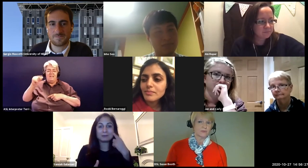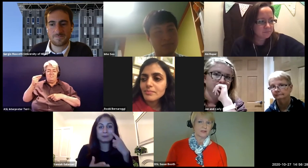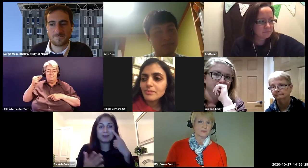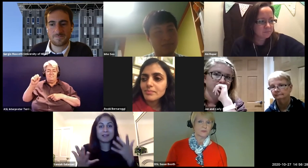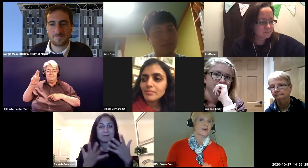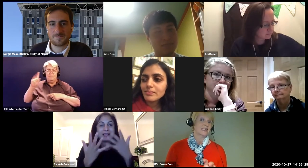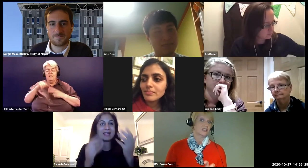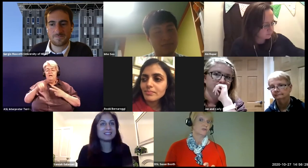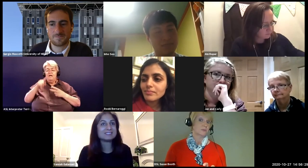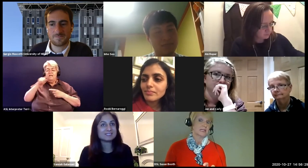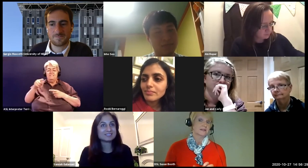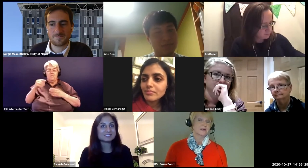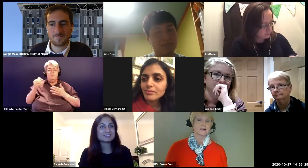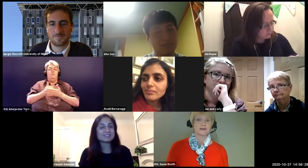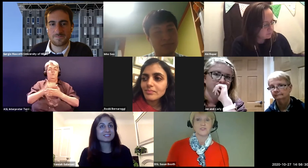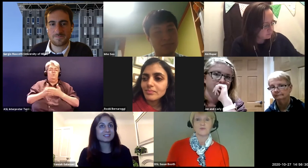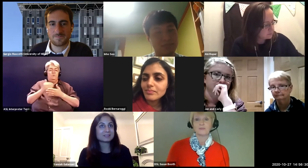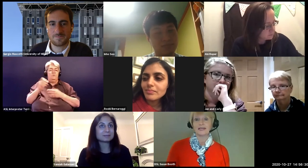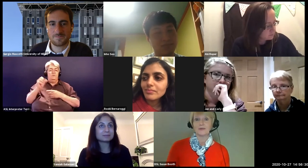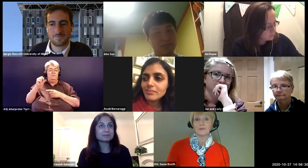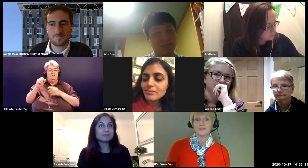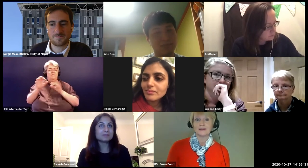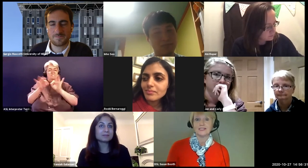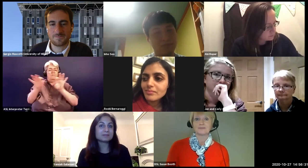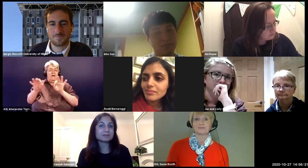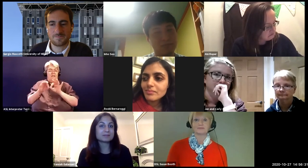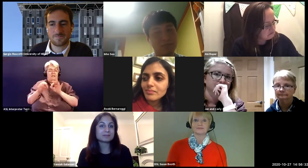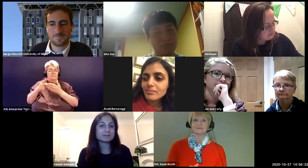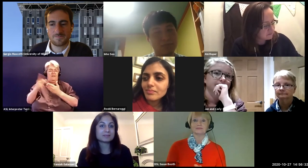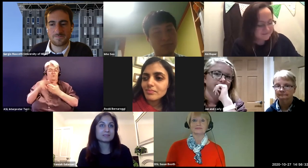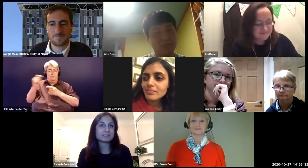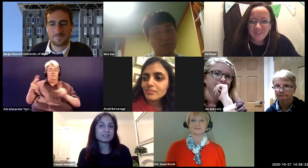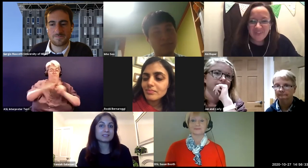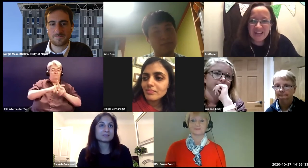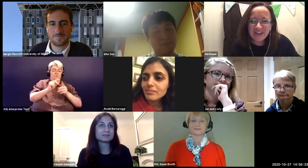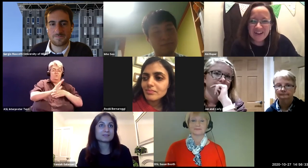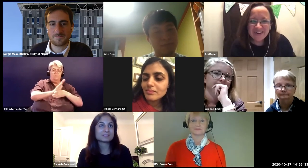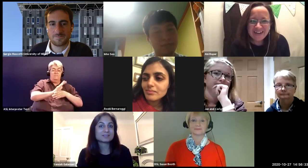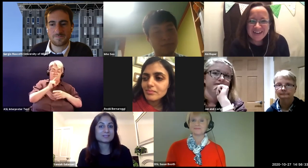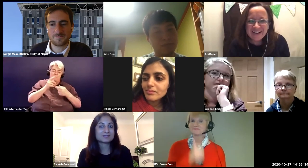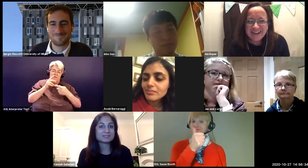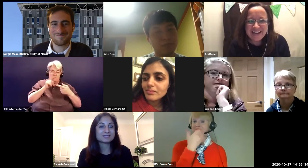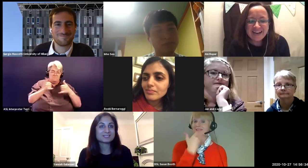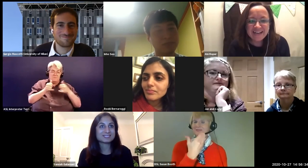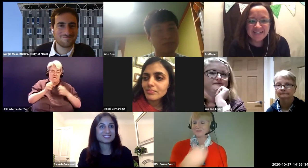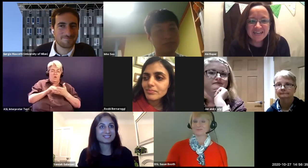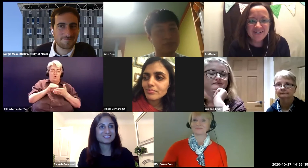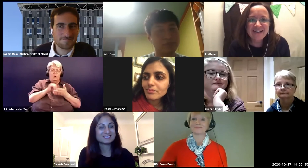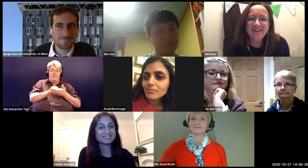that was fairly new for me um so I've been playing around with that thank you and Inho Seo